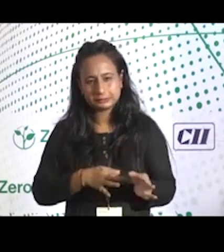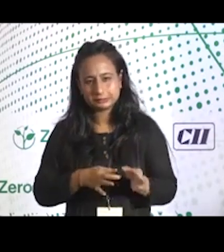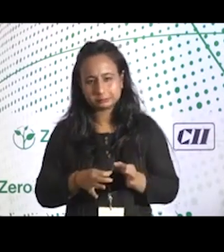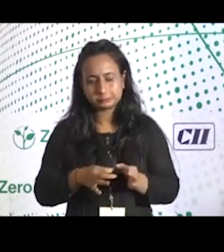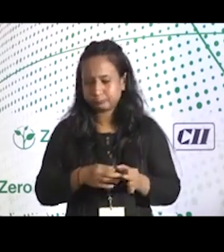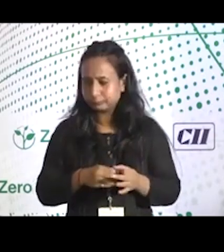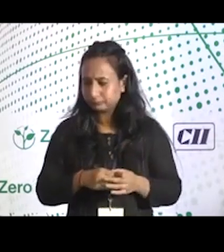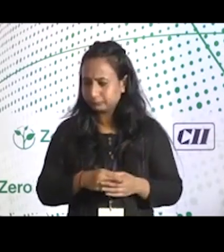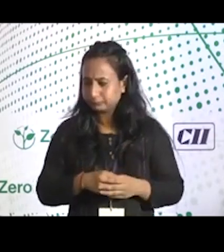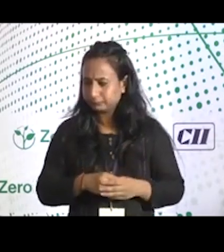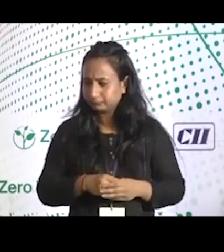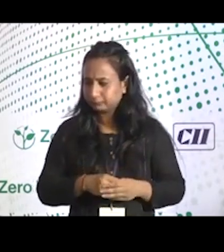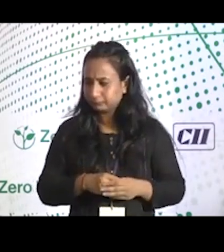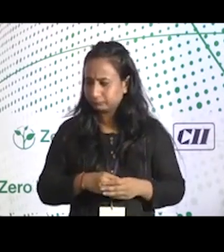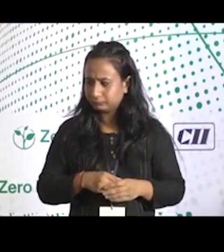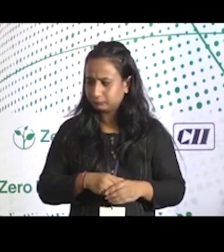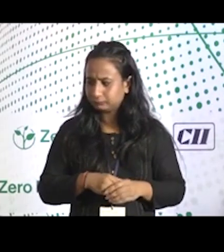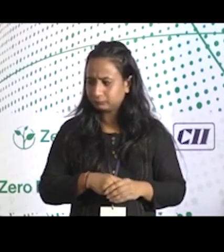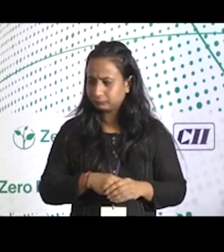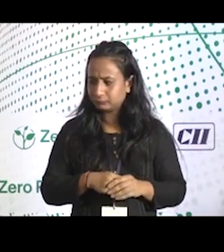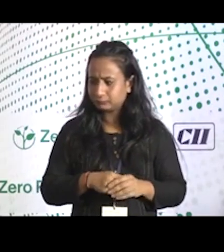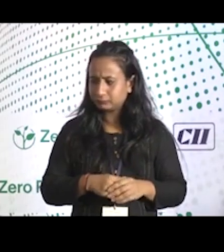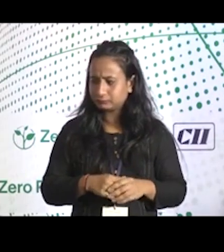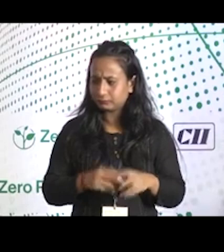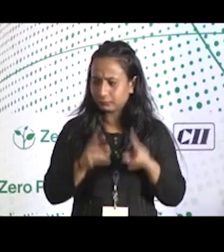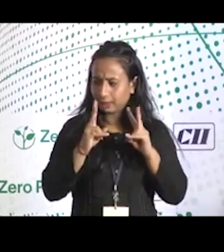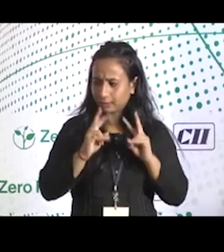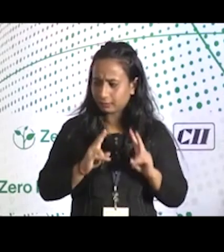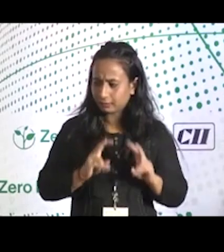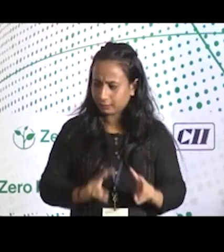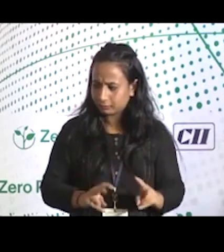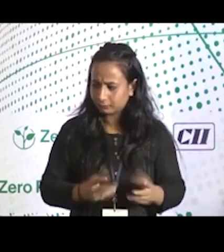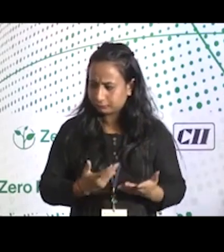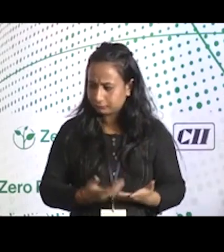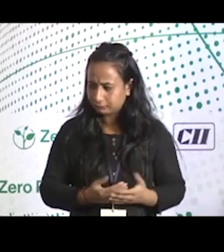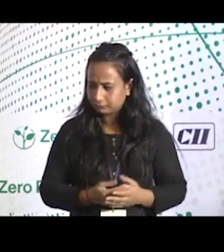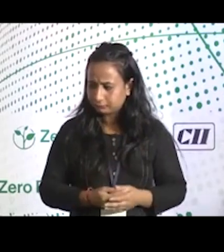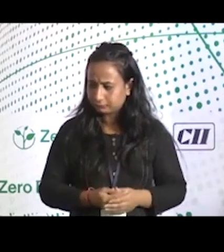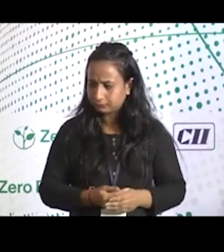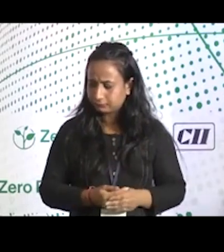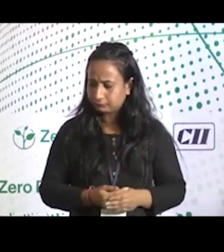you know, research at one level, creating actually strong hubs of innovation.